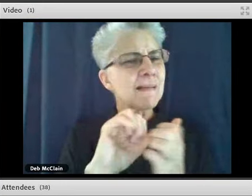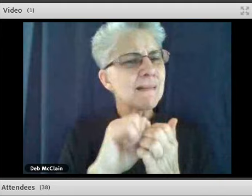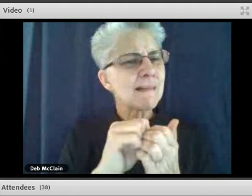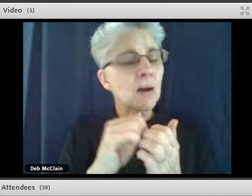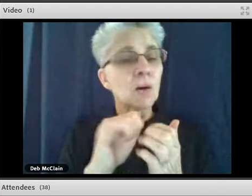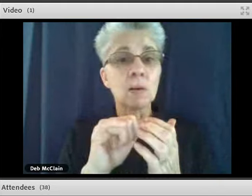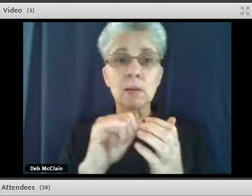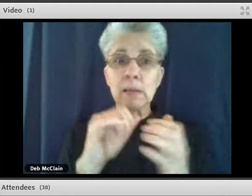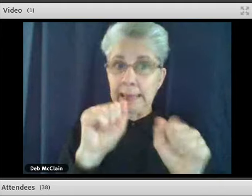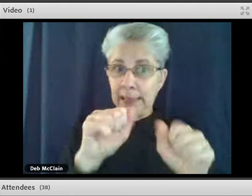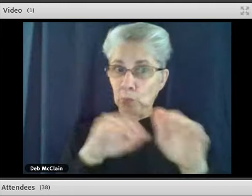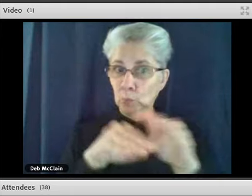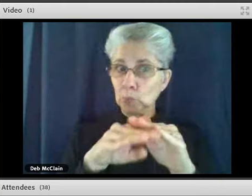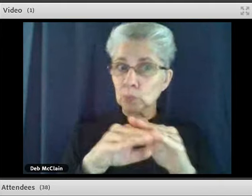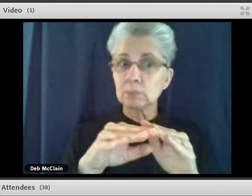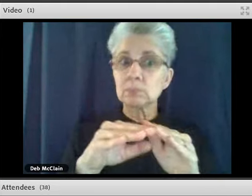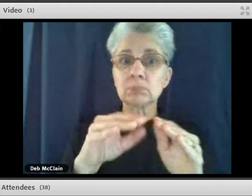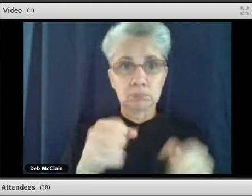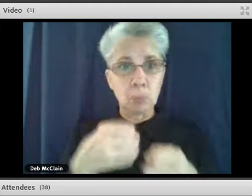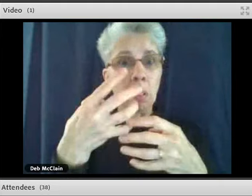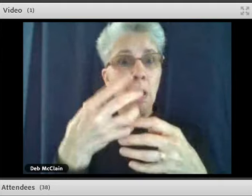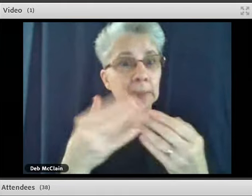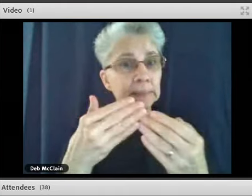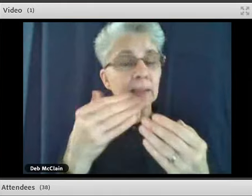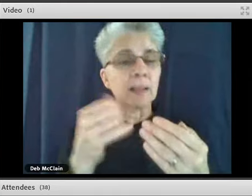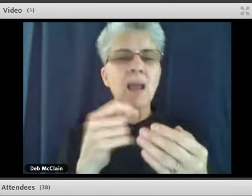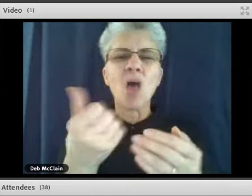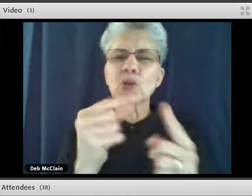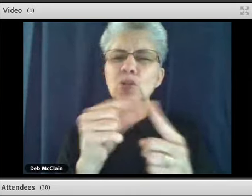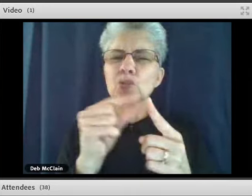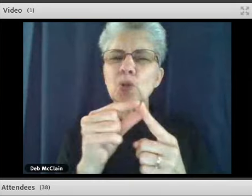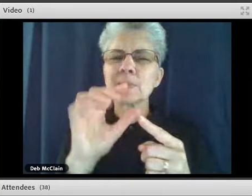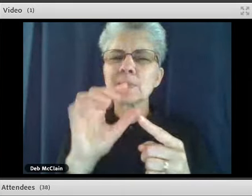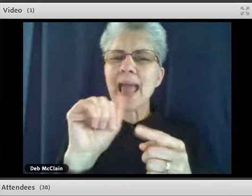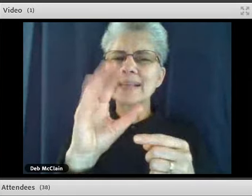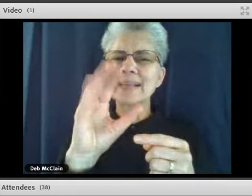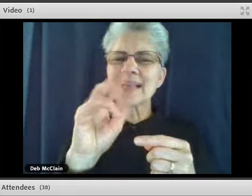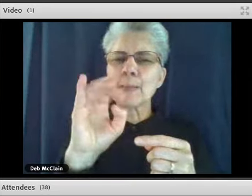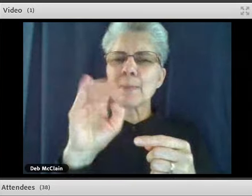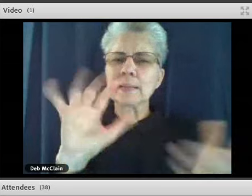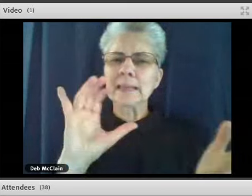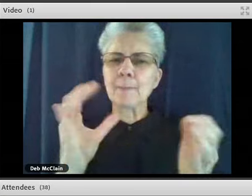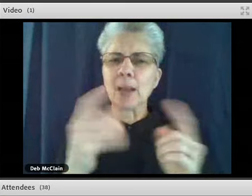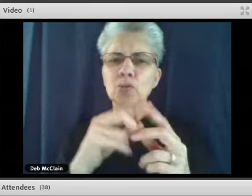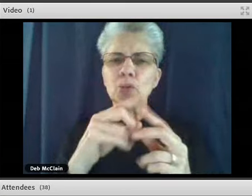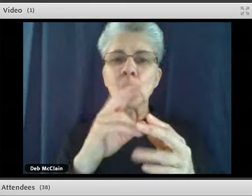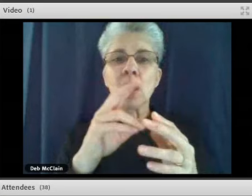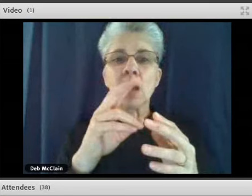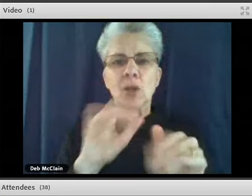And is it accessible? Some other terms to think about -- there's Accessibility versus Universal Design.